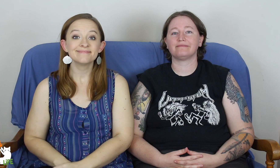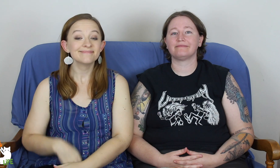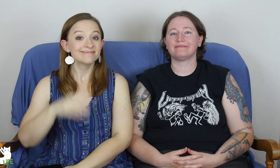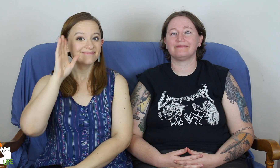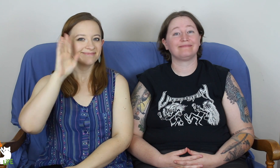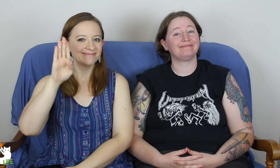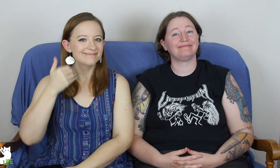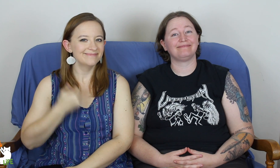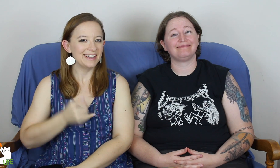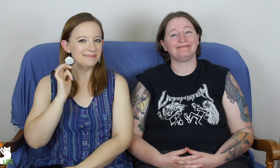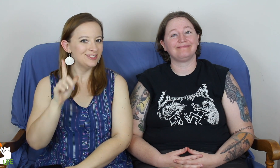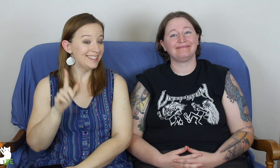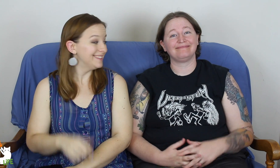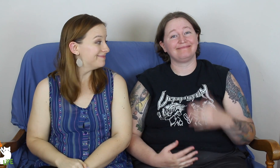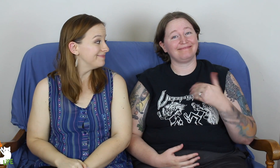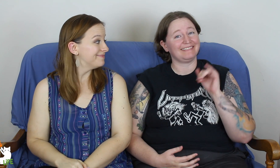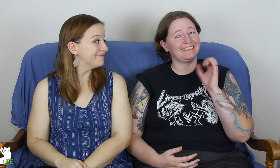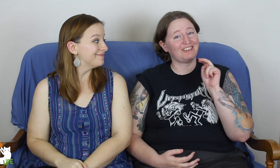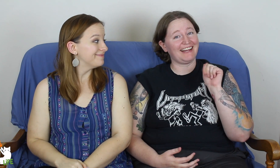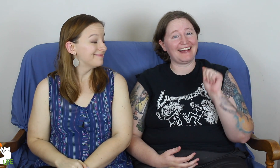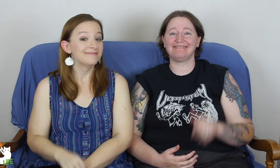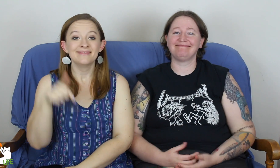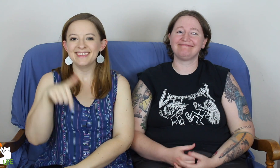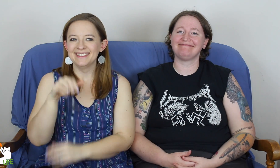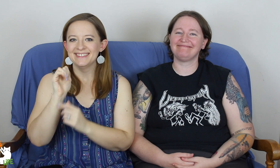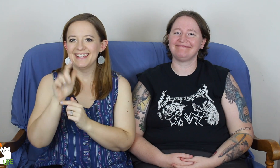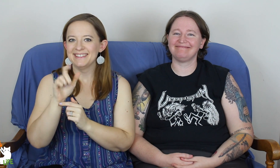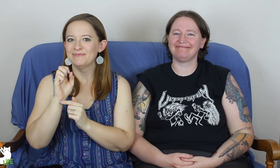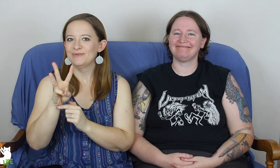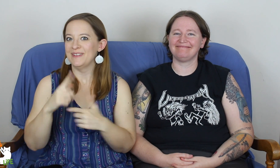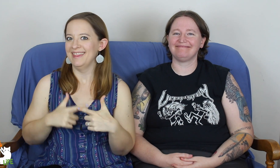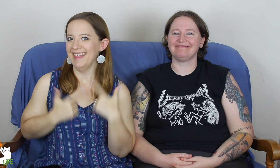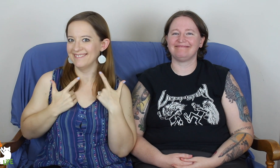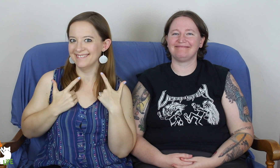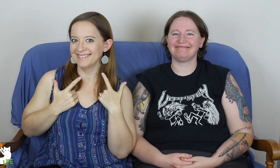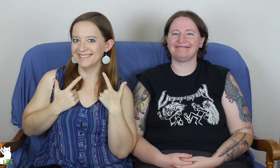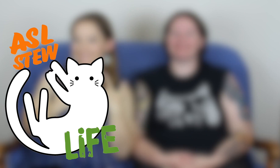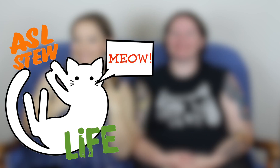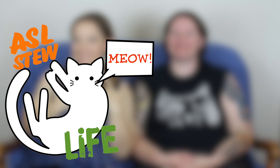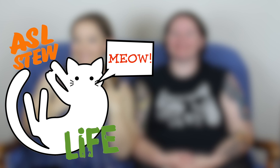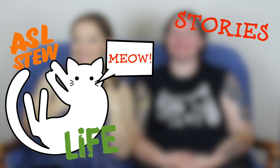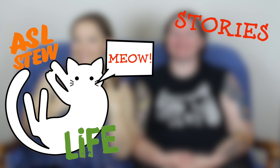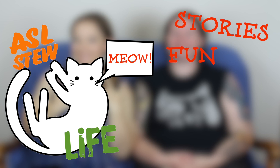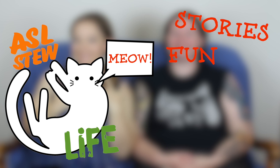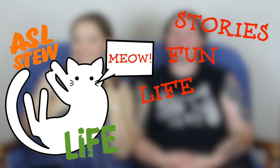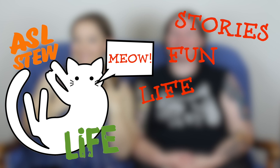[JI] Hello I'm Jill... [JE] ...and I'm Jenna. [JI] This is ASL Stew Life! (cat meow.... )